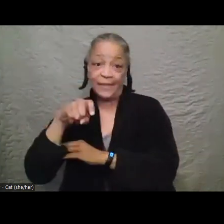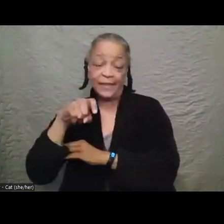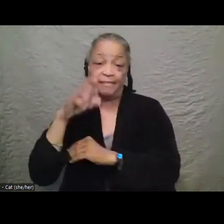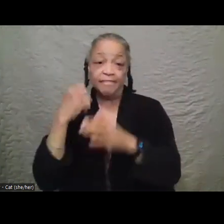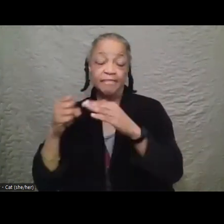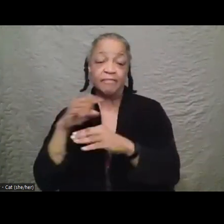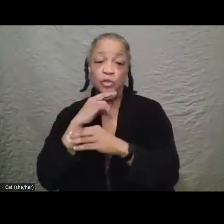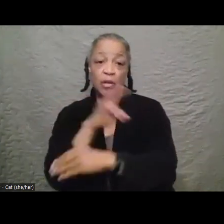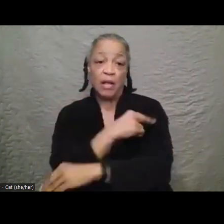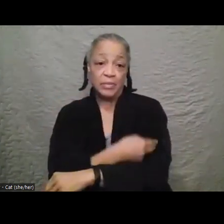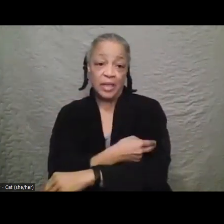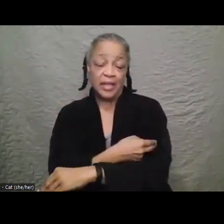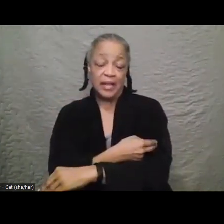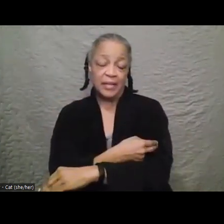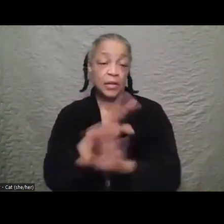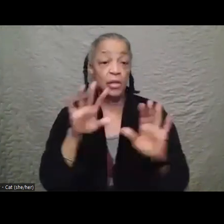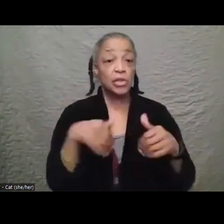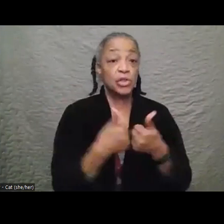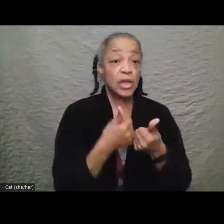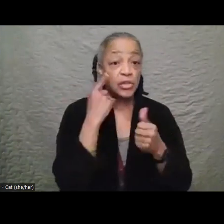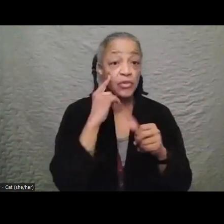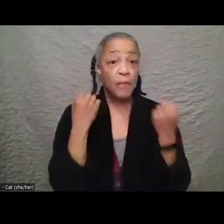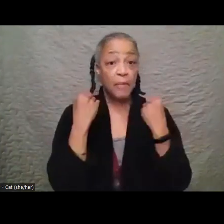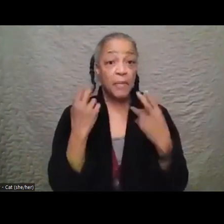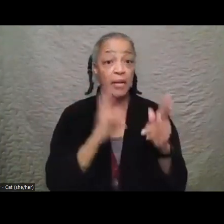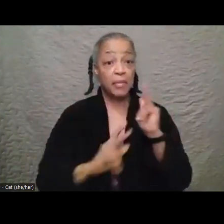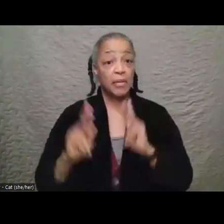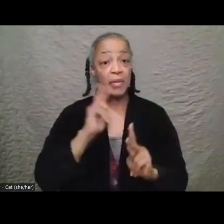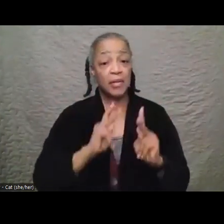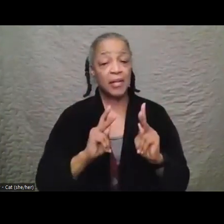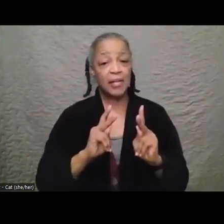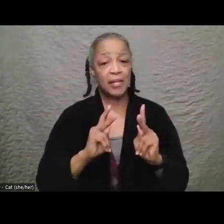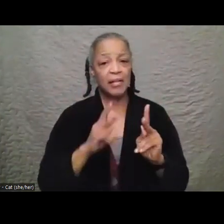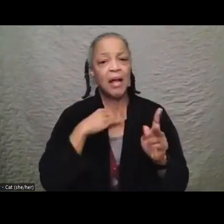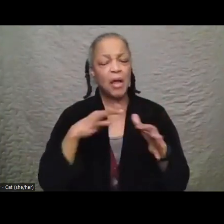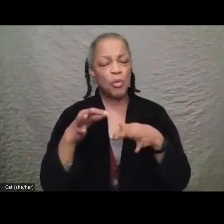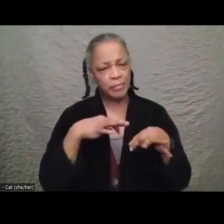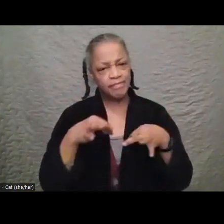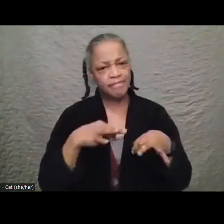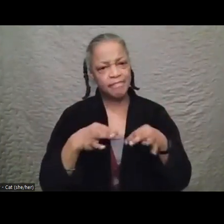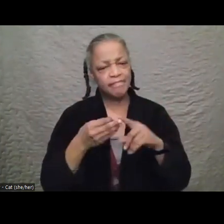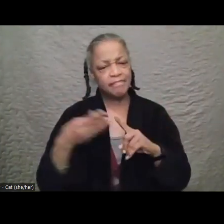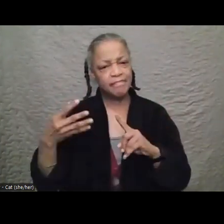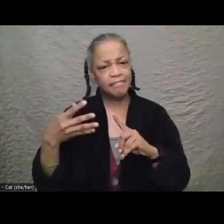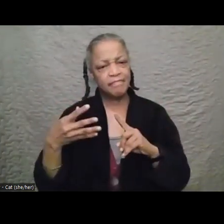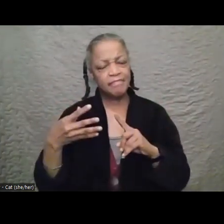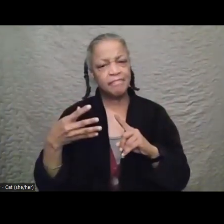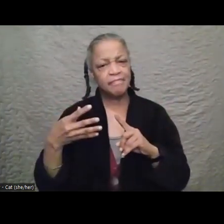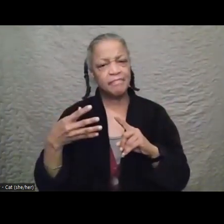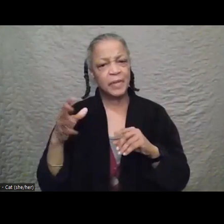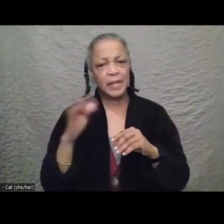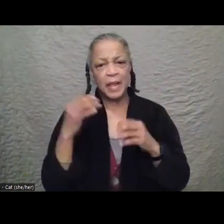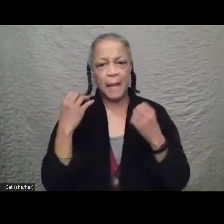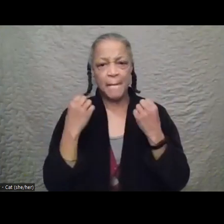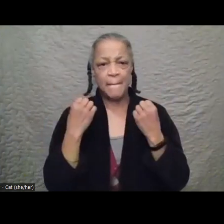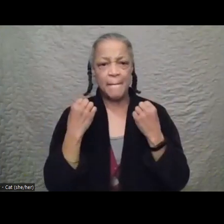The challenge for many folks is one that I will pose as opposed in many public forums.